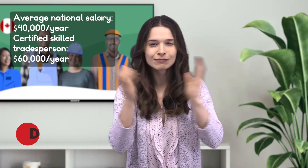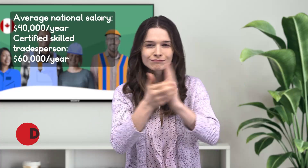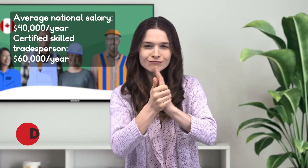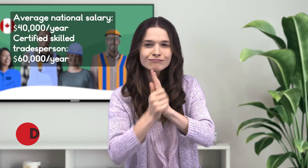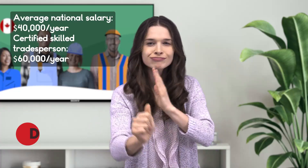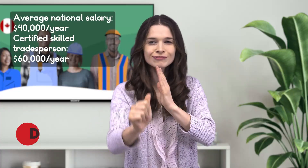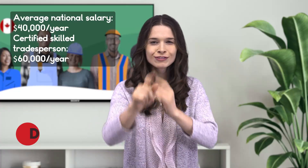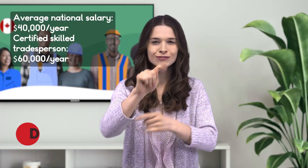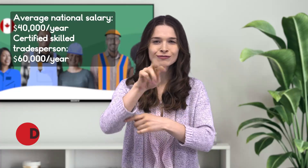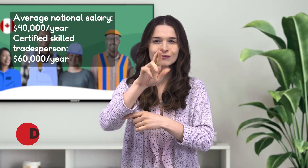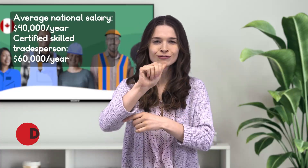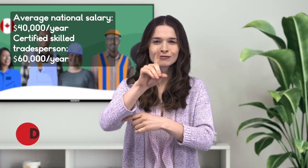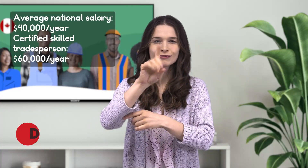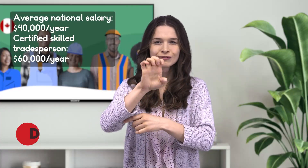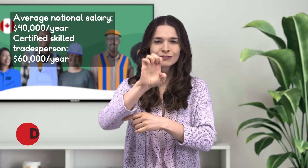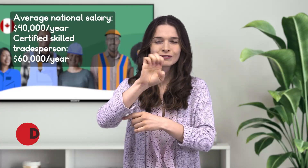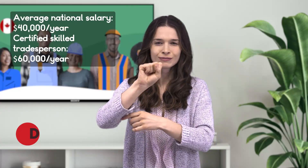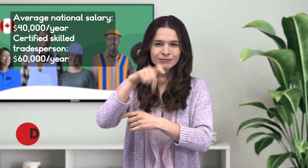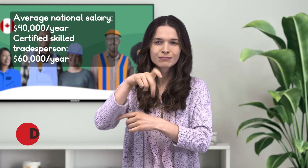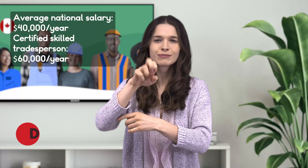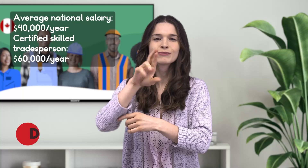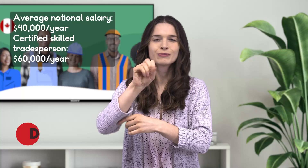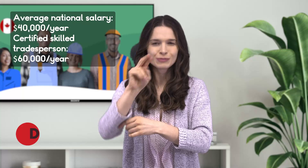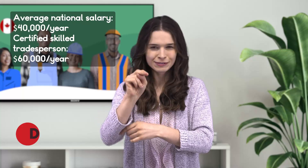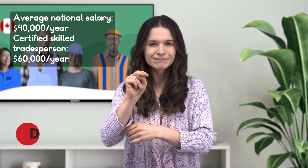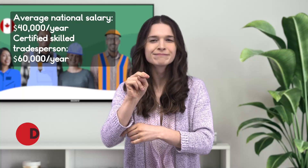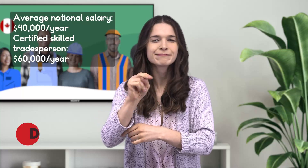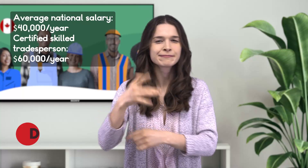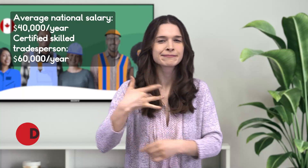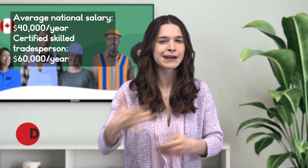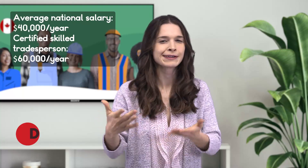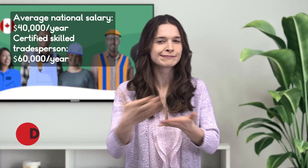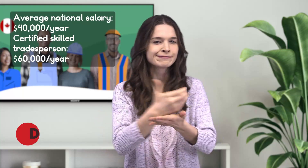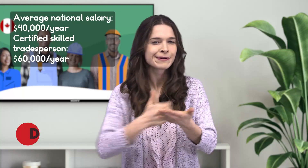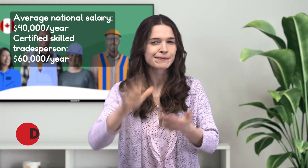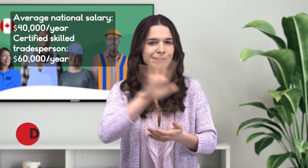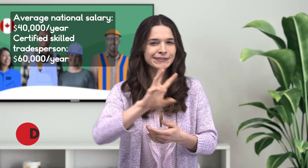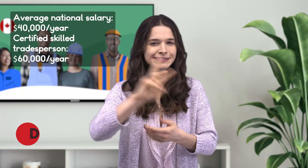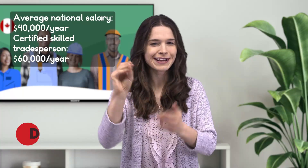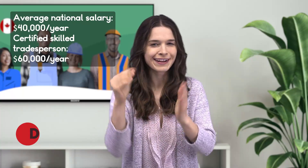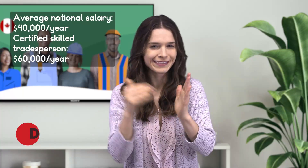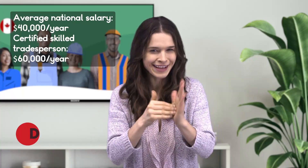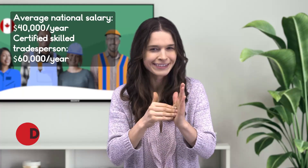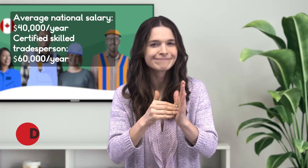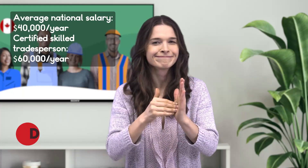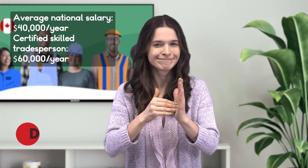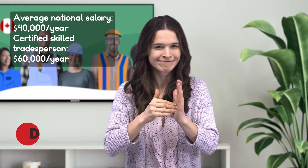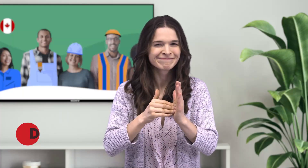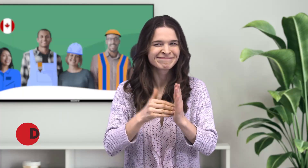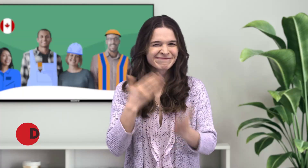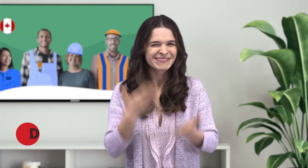for a certified, skilled tradesperson is $60,000.